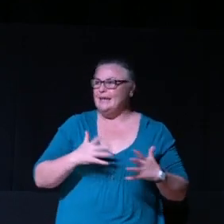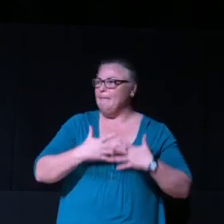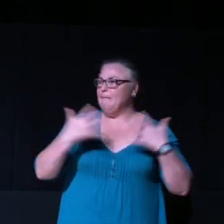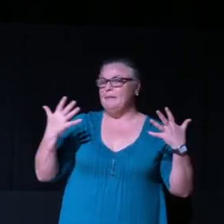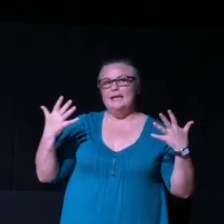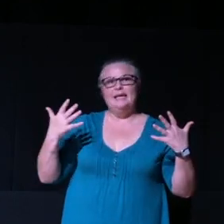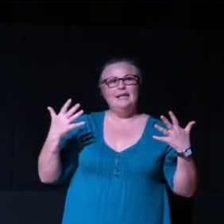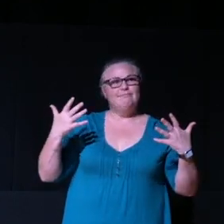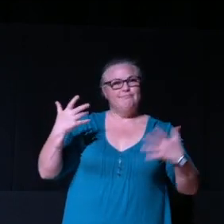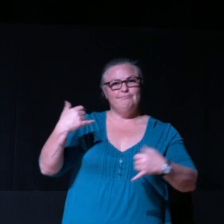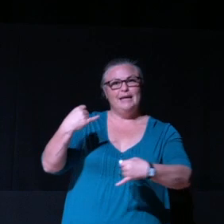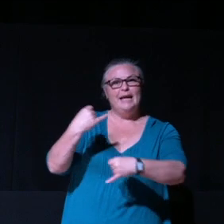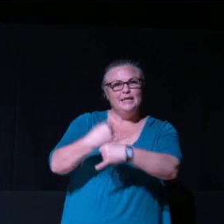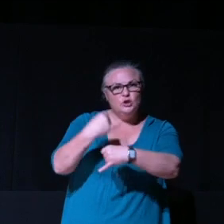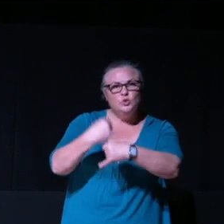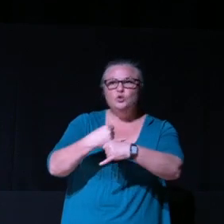like systematic like larger